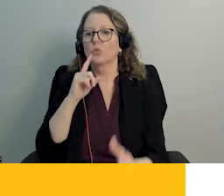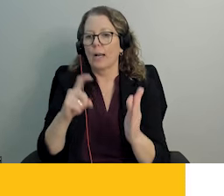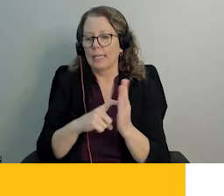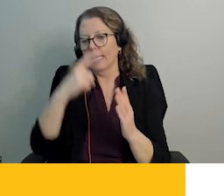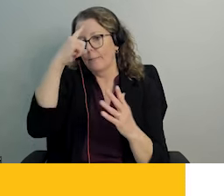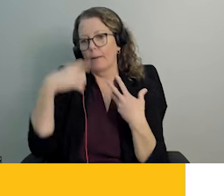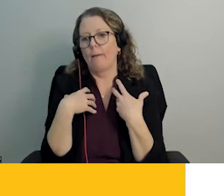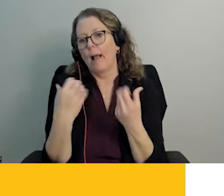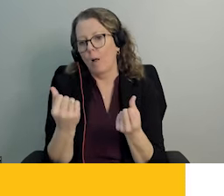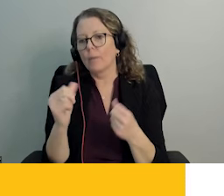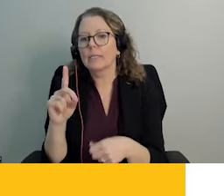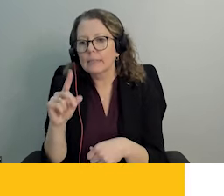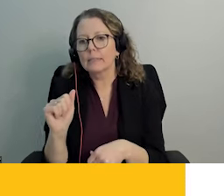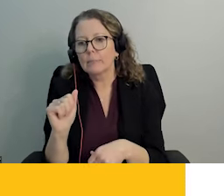and how it counts its demographics.